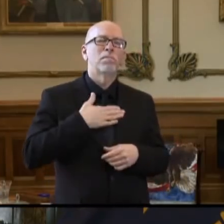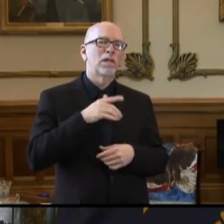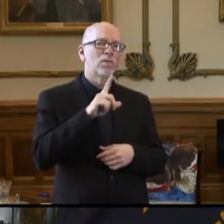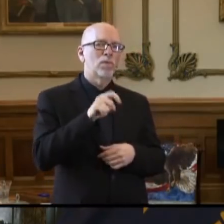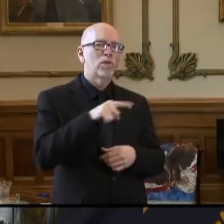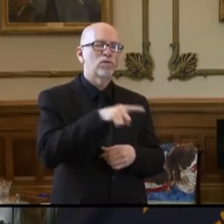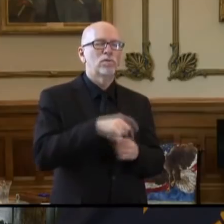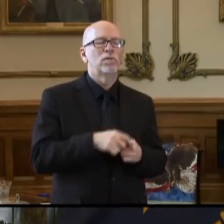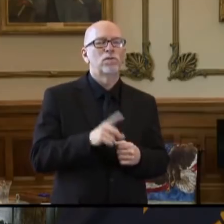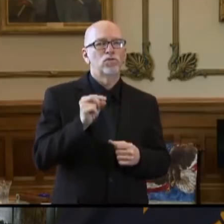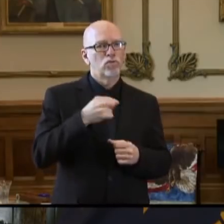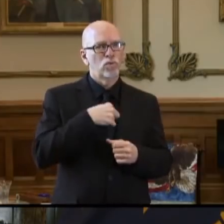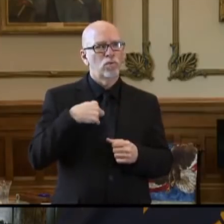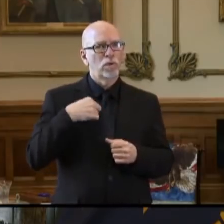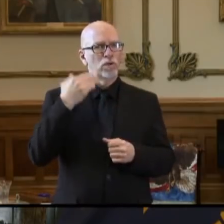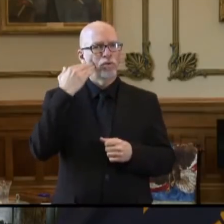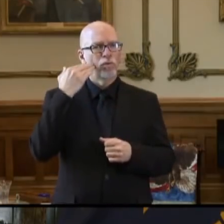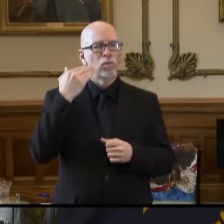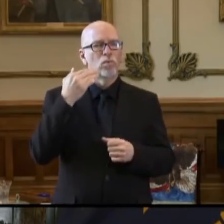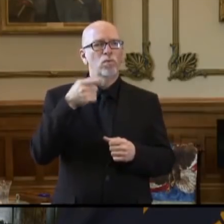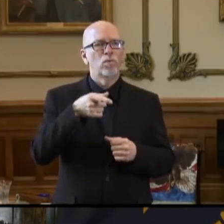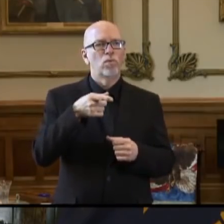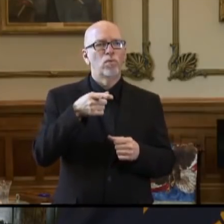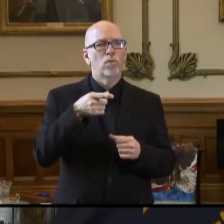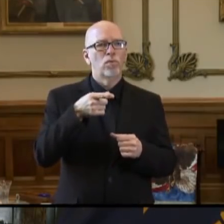ASSOCIATED PRESS TOM LITTLE